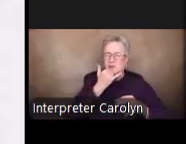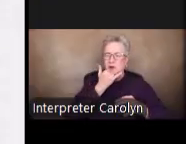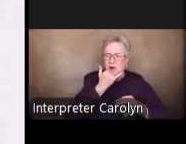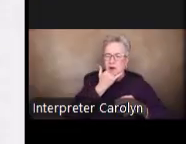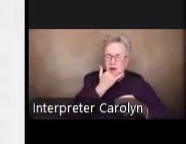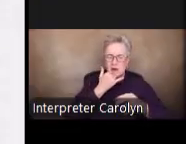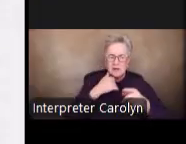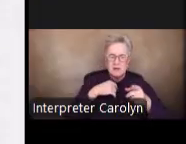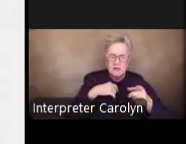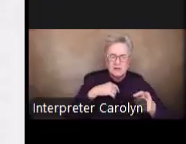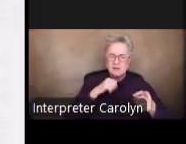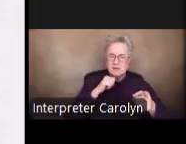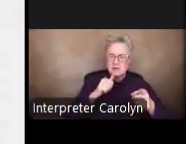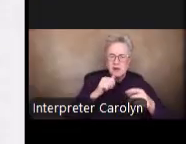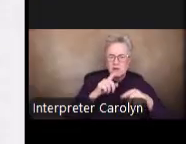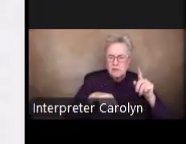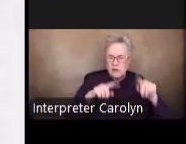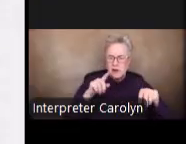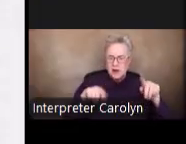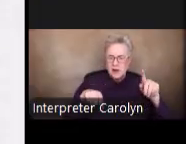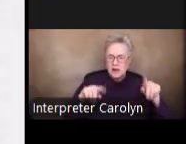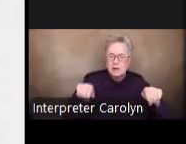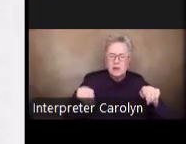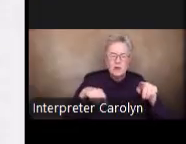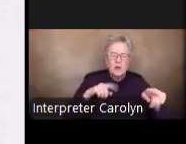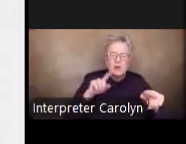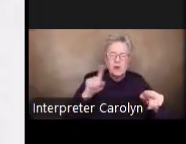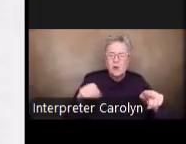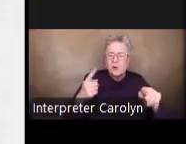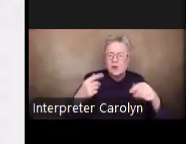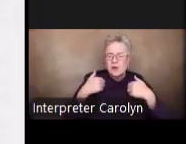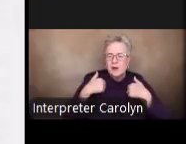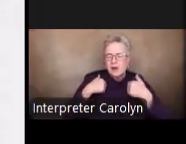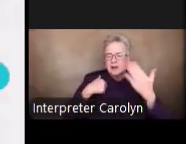variety at 11 months, or she only has 15 words at 20 months.